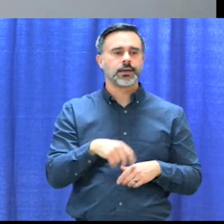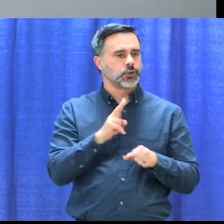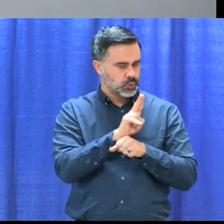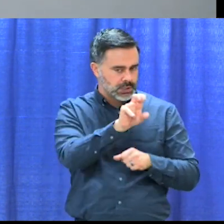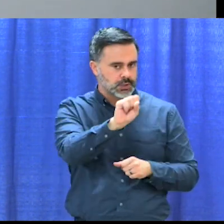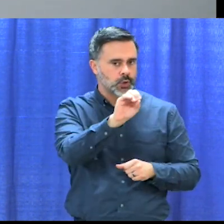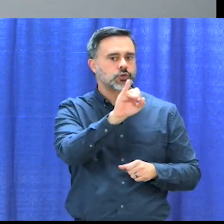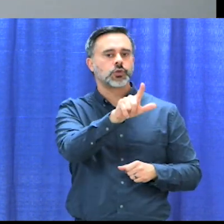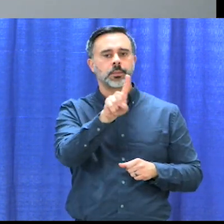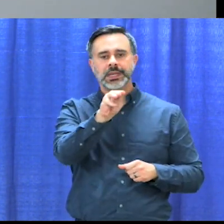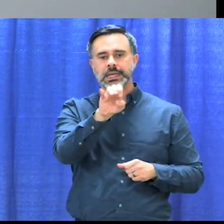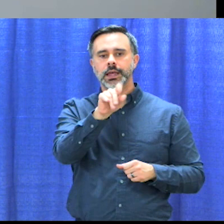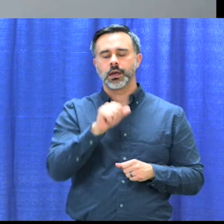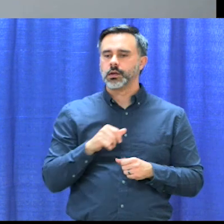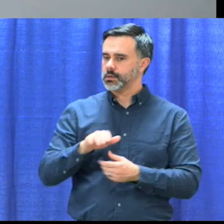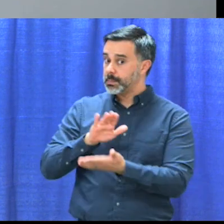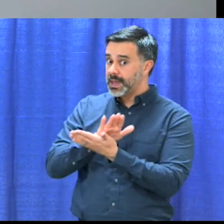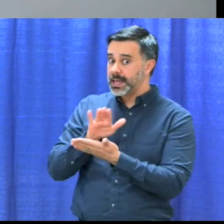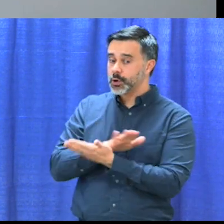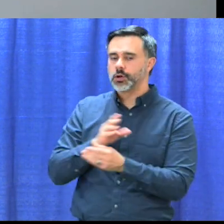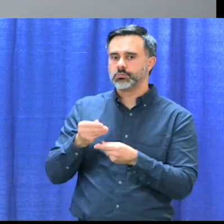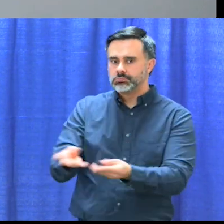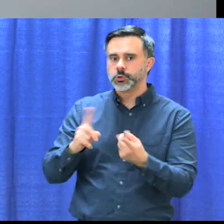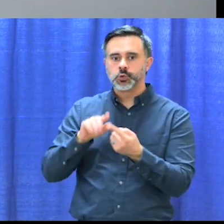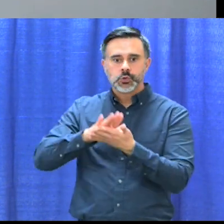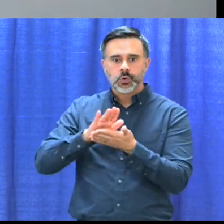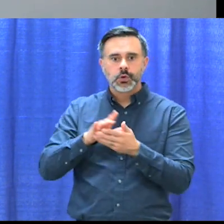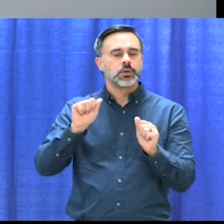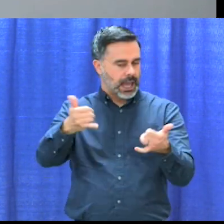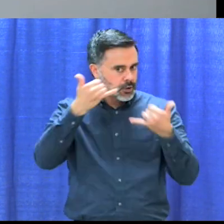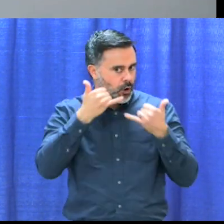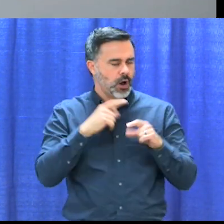districts on paper and making calls but we're willing to have more discussions for sure.